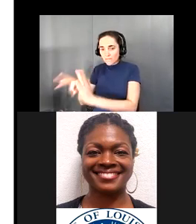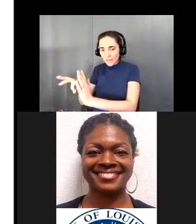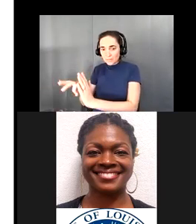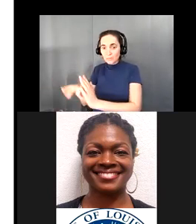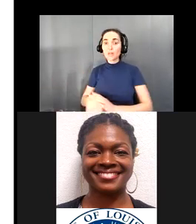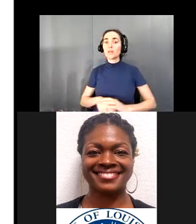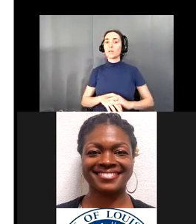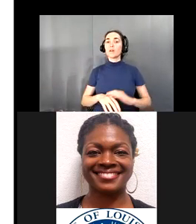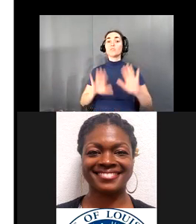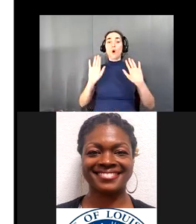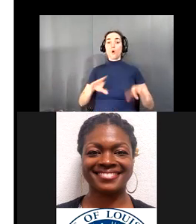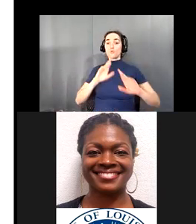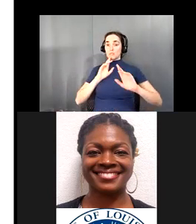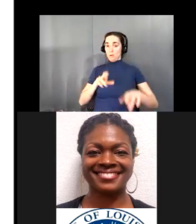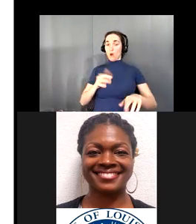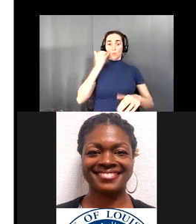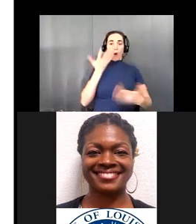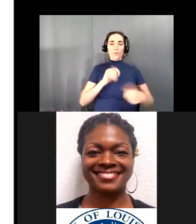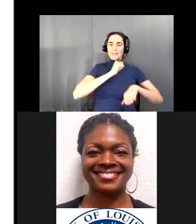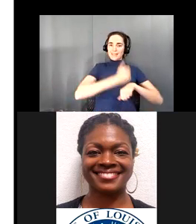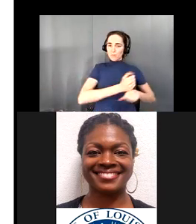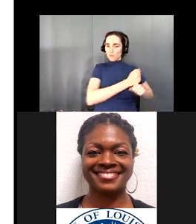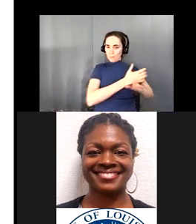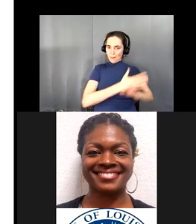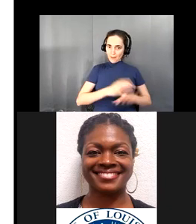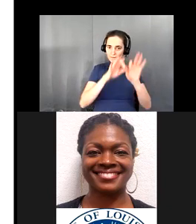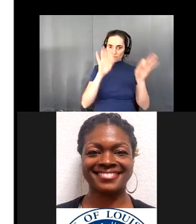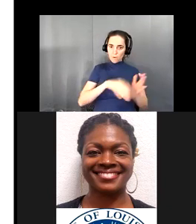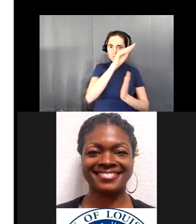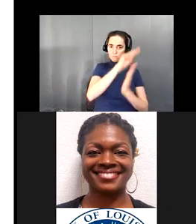you've had it you've done it. You've done a great job filling these out police response